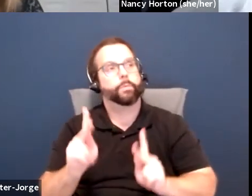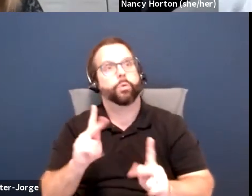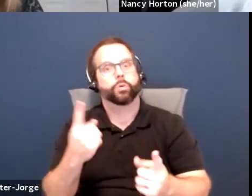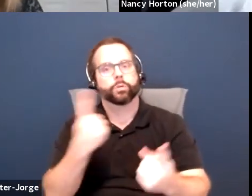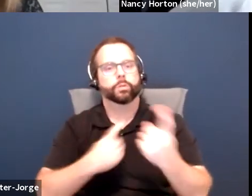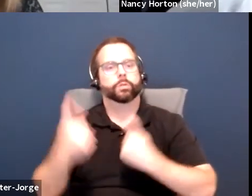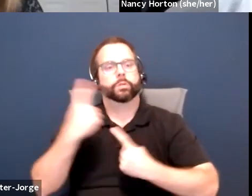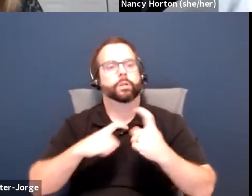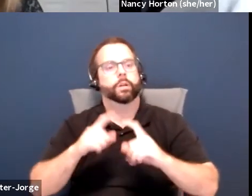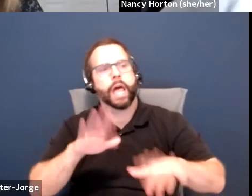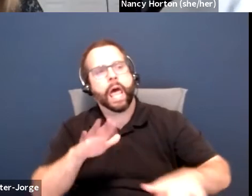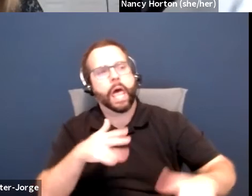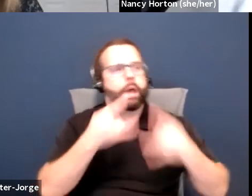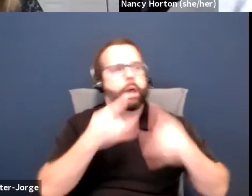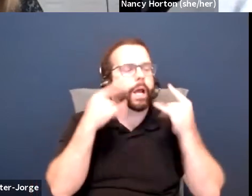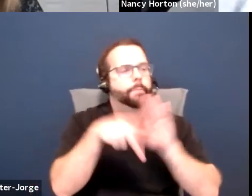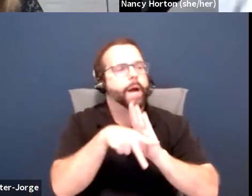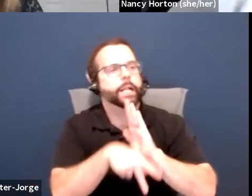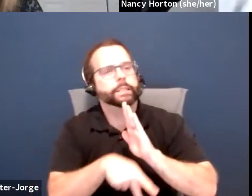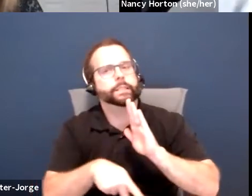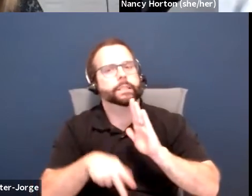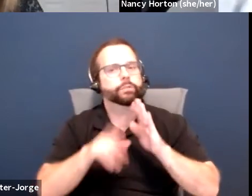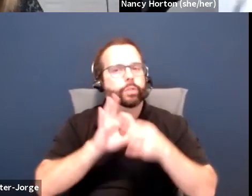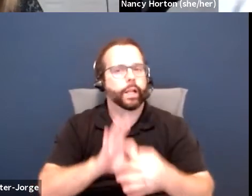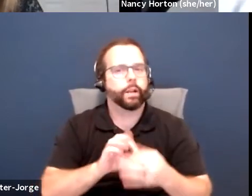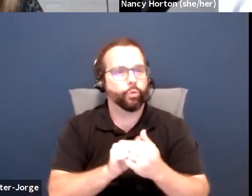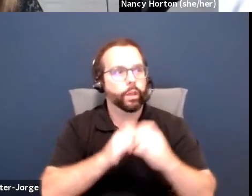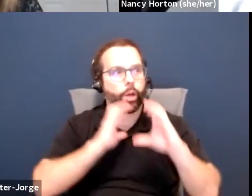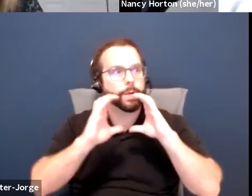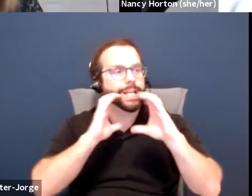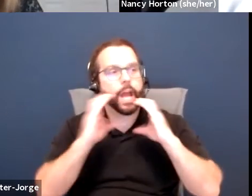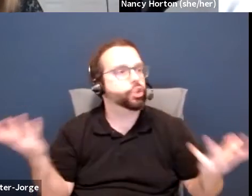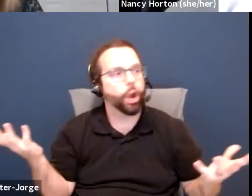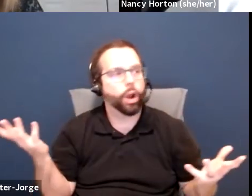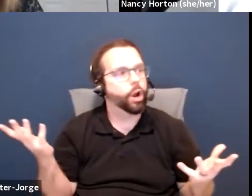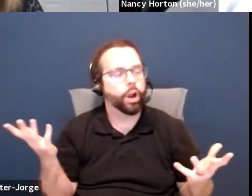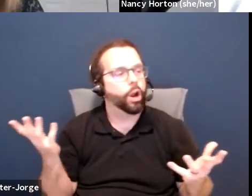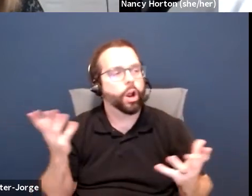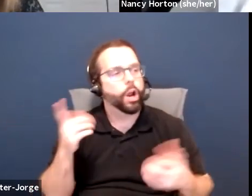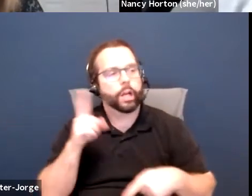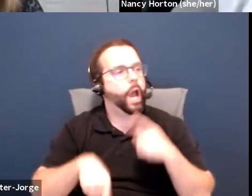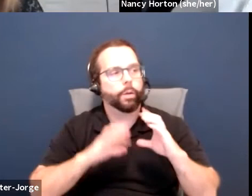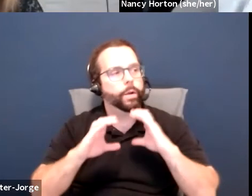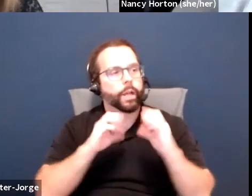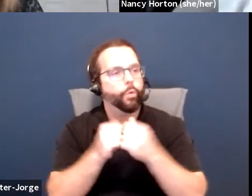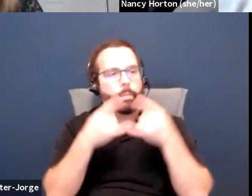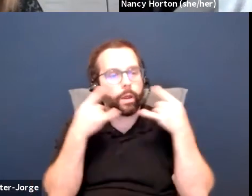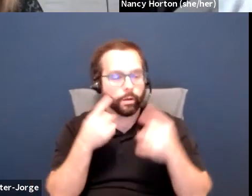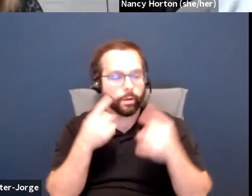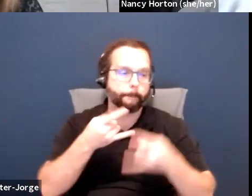people in that situation. You know, sometimes we've seen a lot of questions